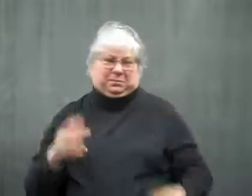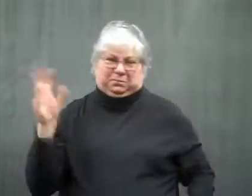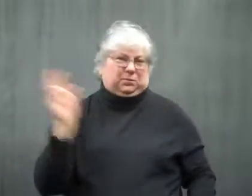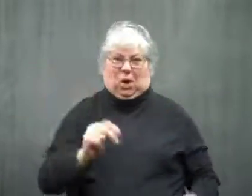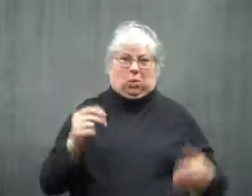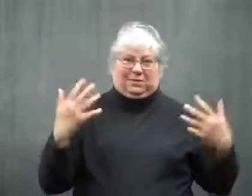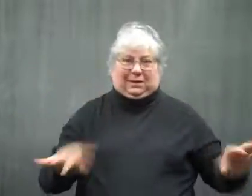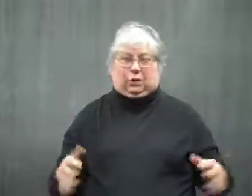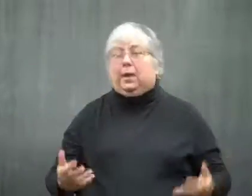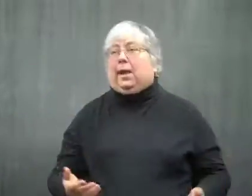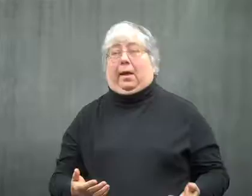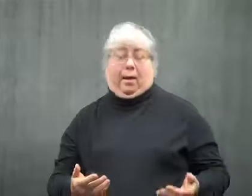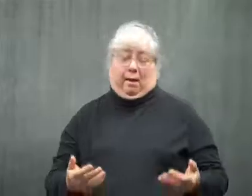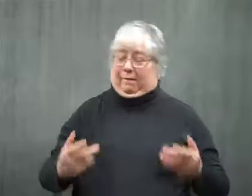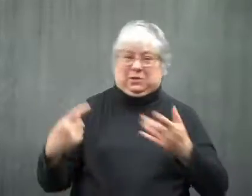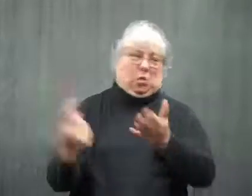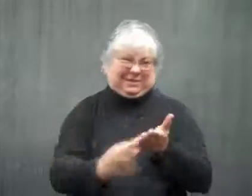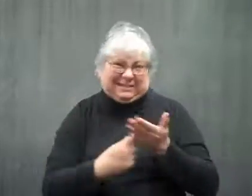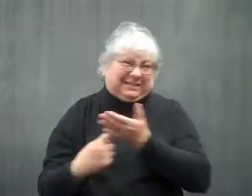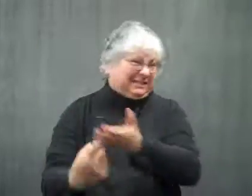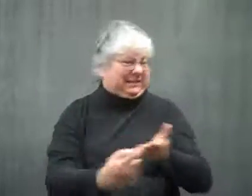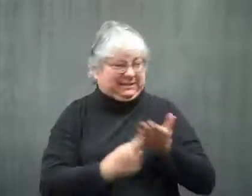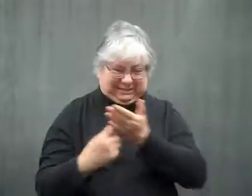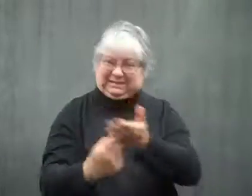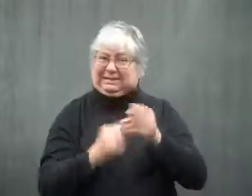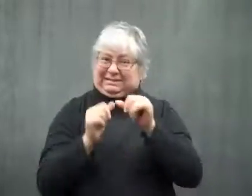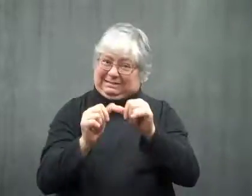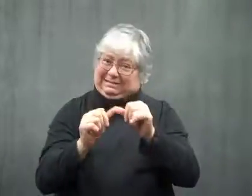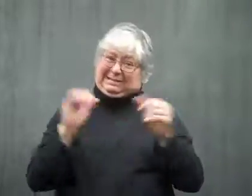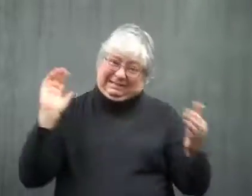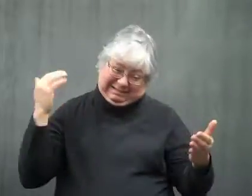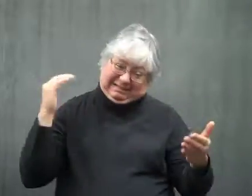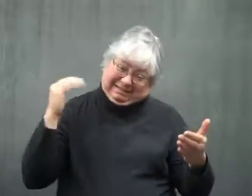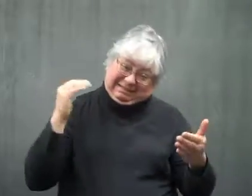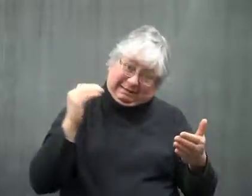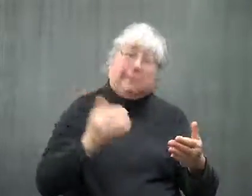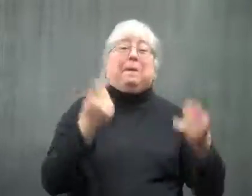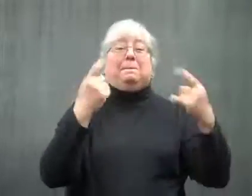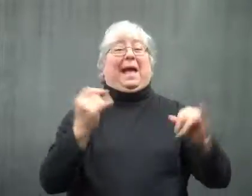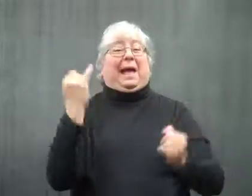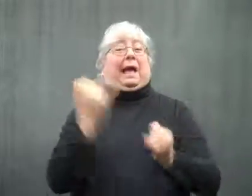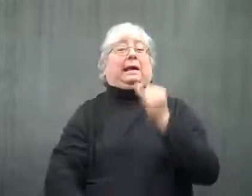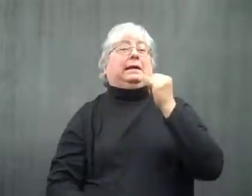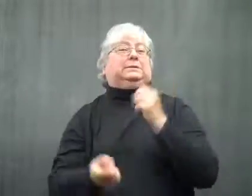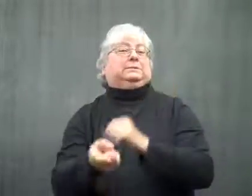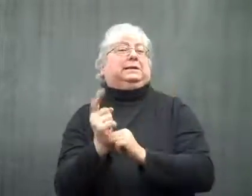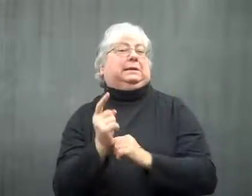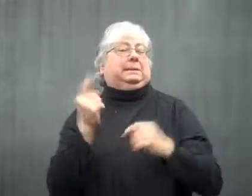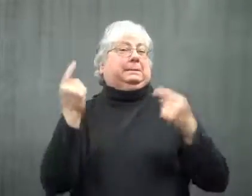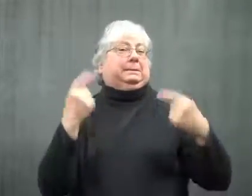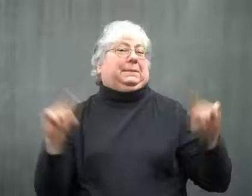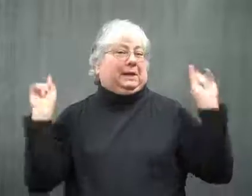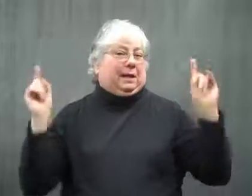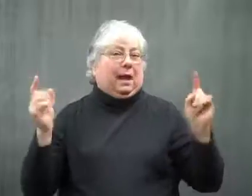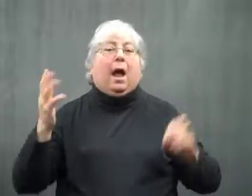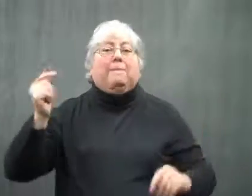It was turned down, so talks continued as the deadline approached. They finally reached a consensus at the last minute.